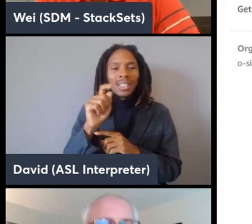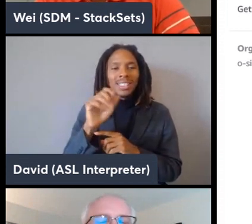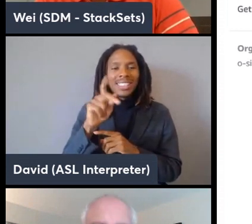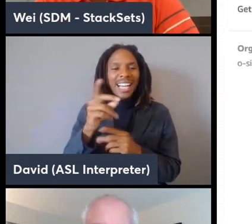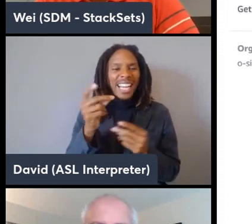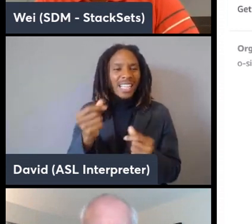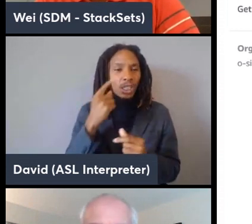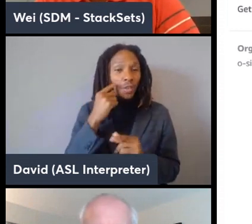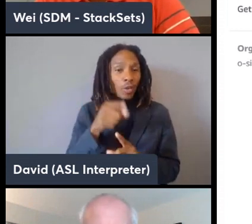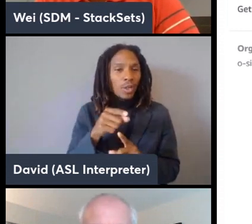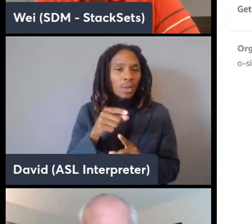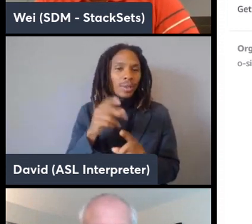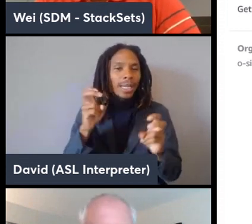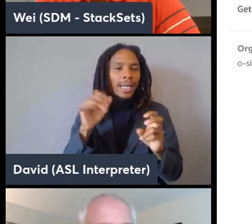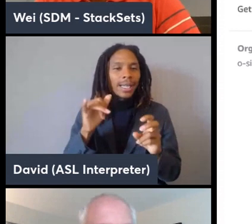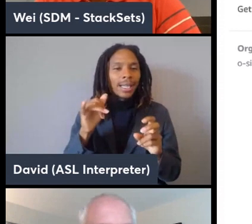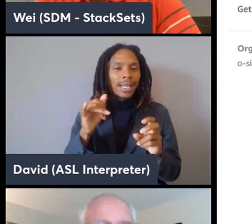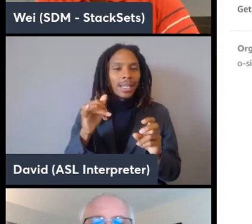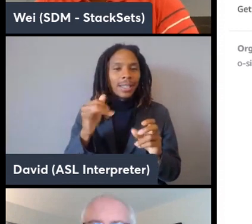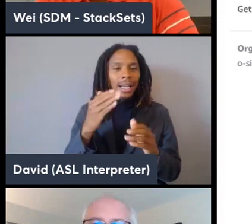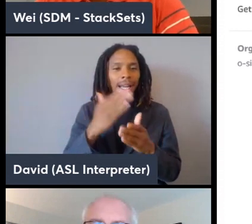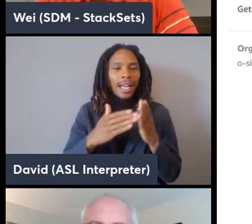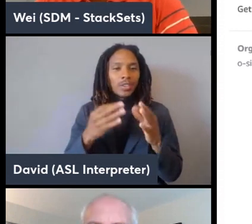So it's kind of like a hands free experience. Okay, thanks.